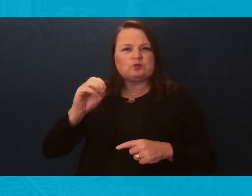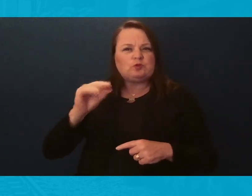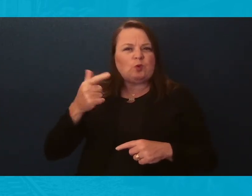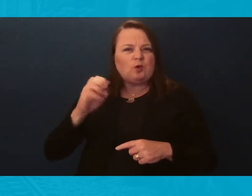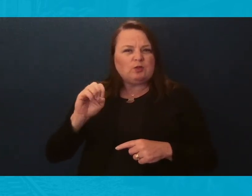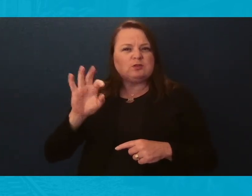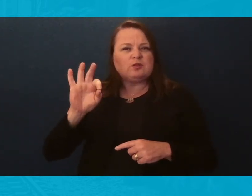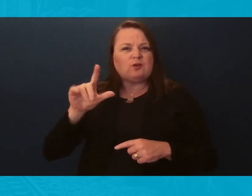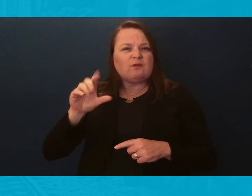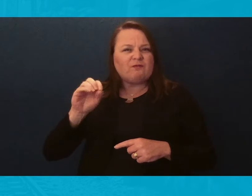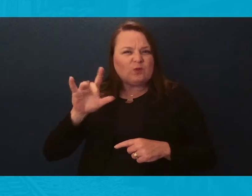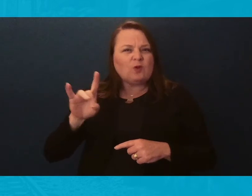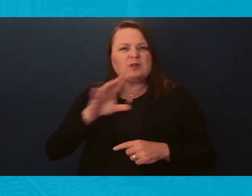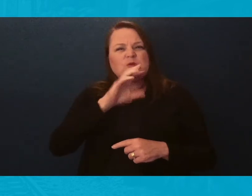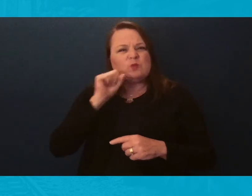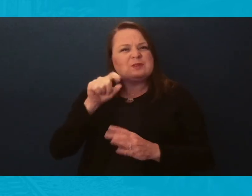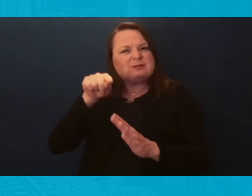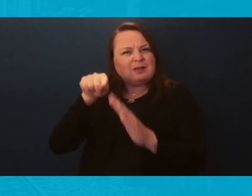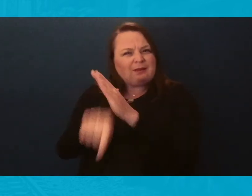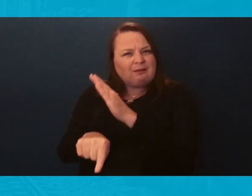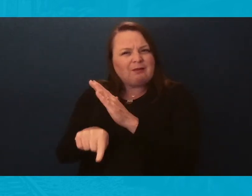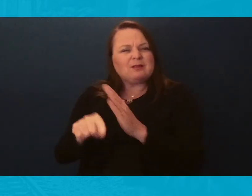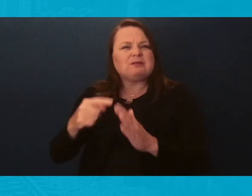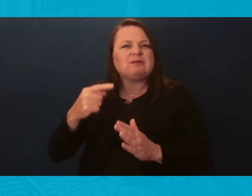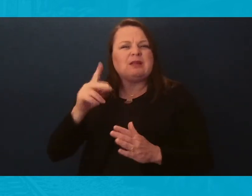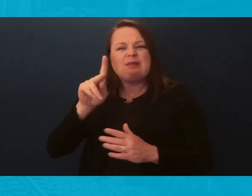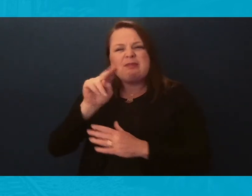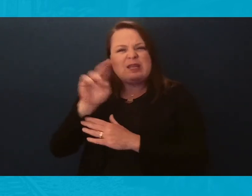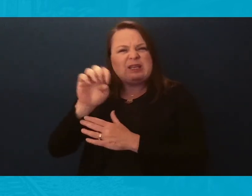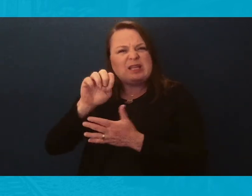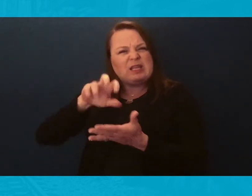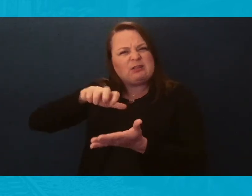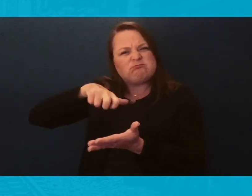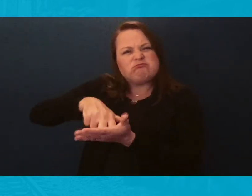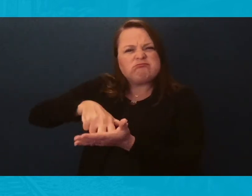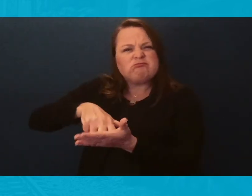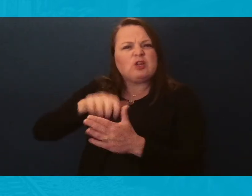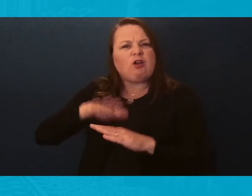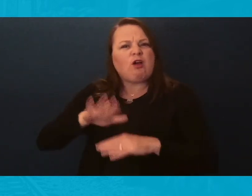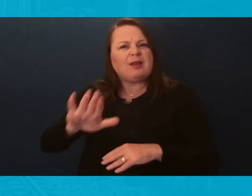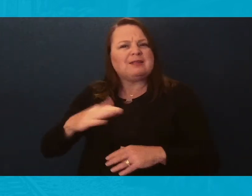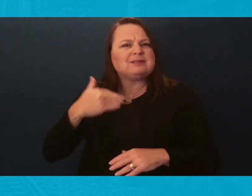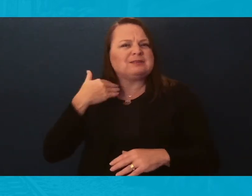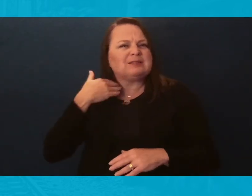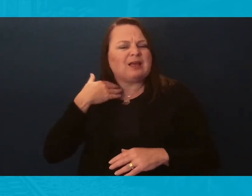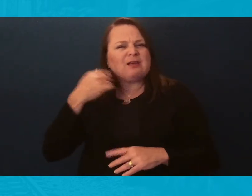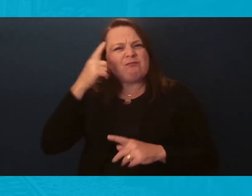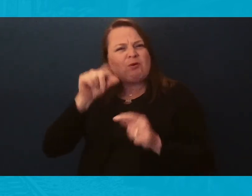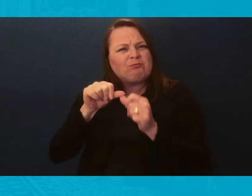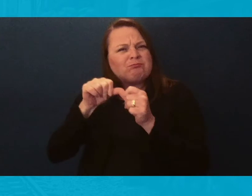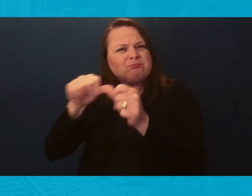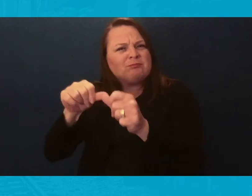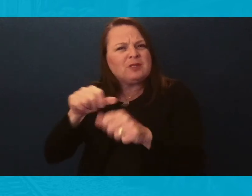when George Floyd was killed and that knee pressed on his neck for that unbearable time. And then we saw the pain afterwards,